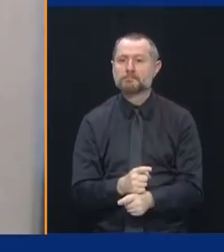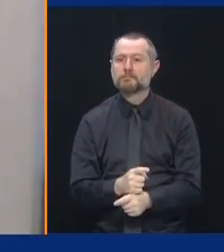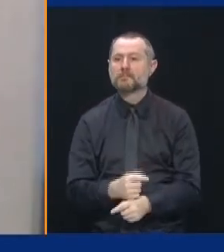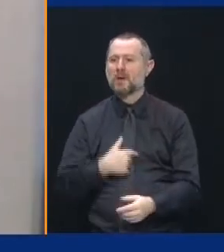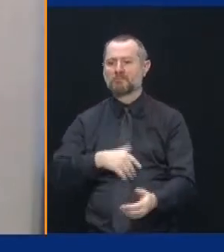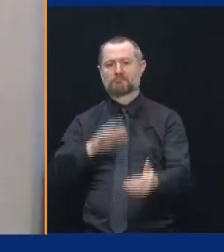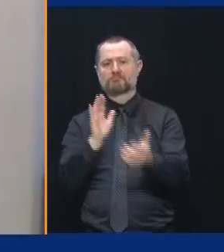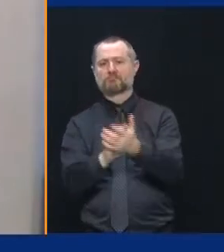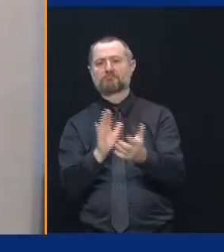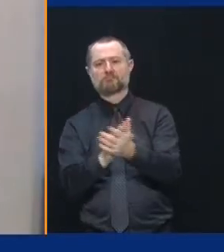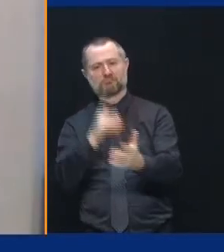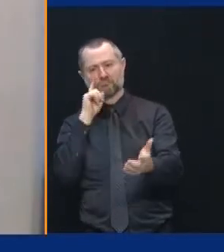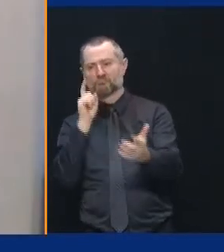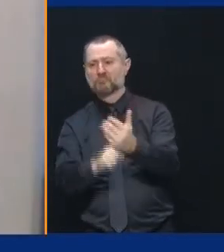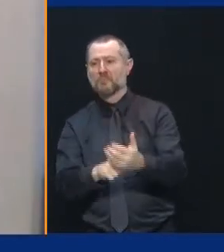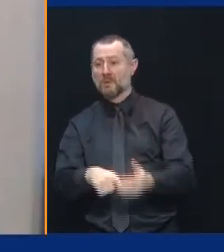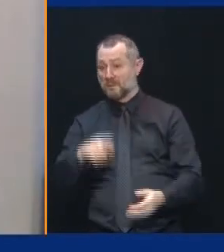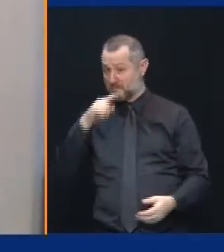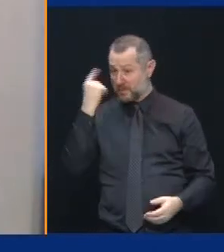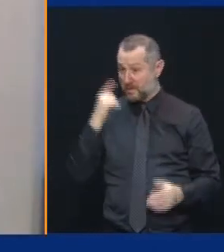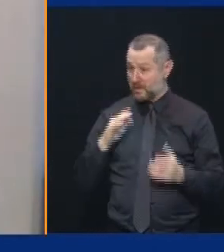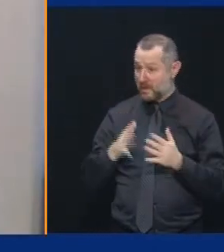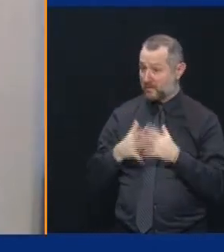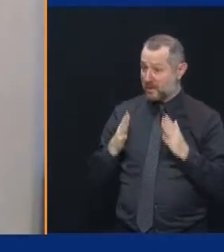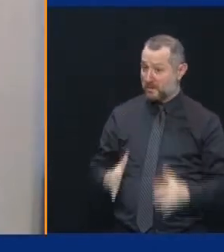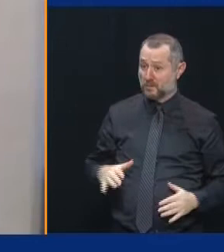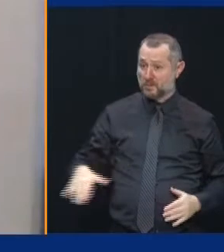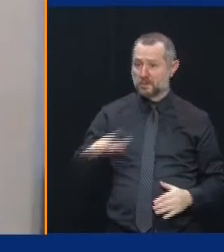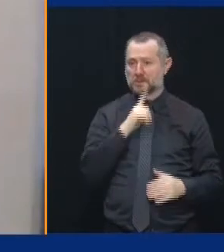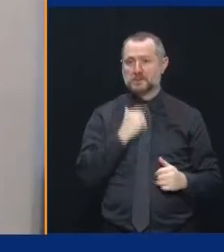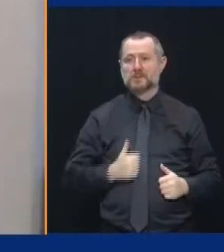NOT DOING THE RIGHT THING.